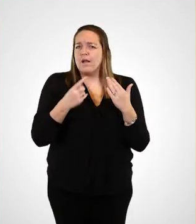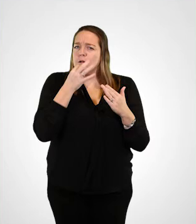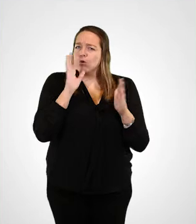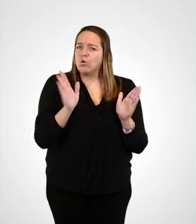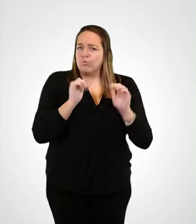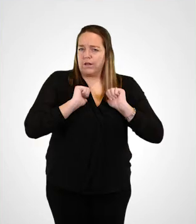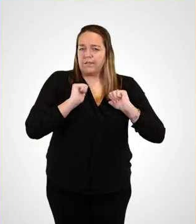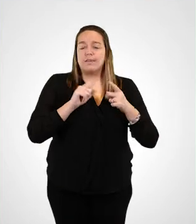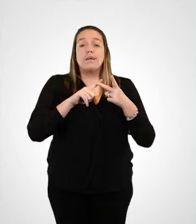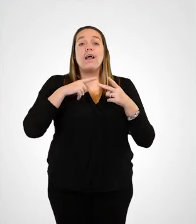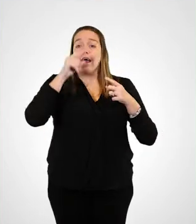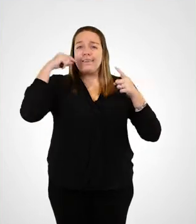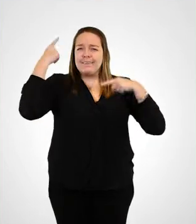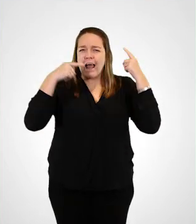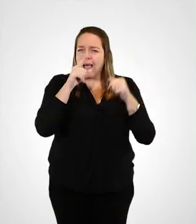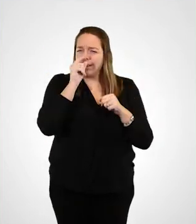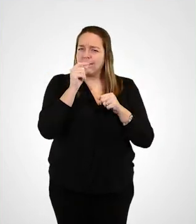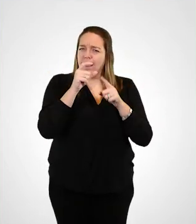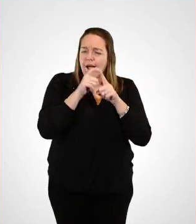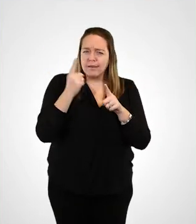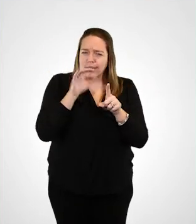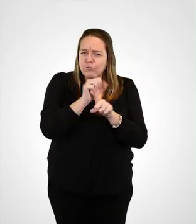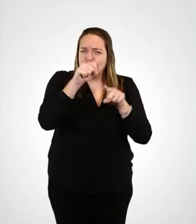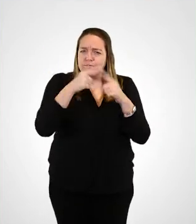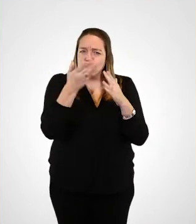One is the sounds can be subtle and hard to hear the difference